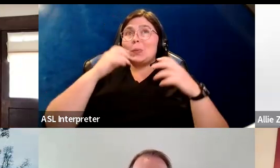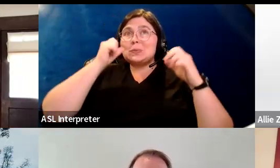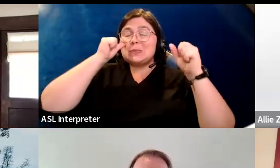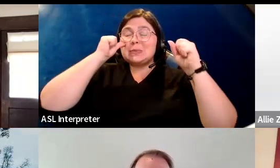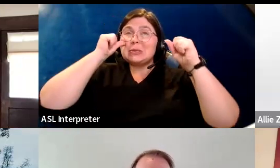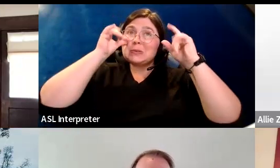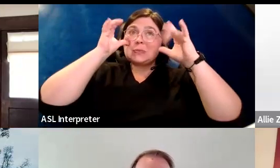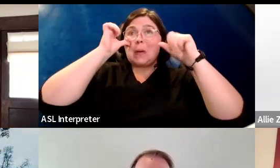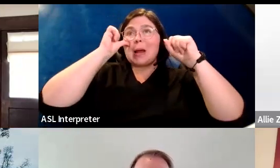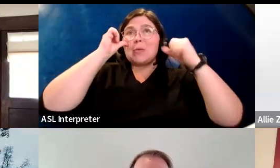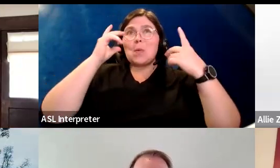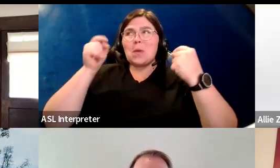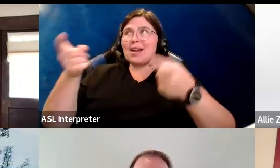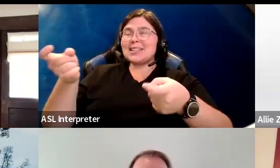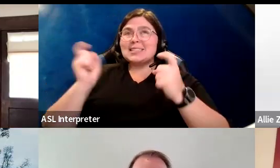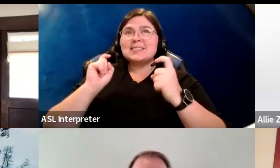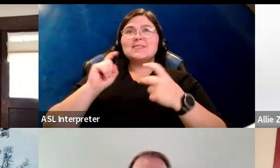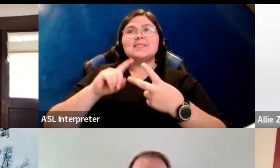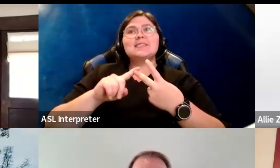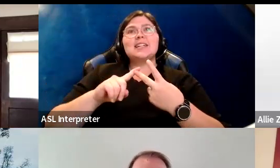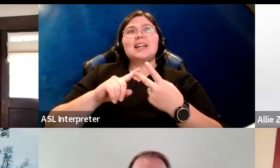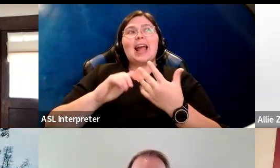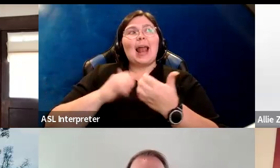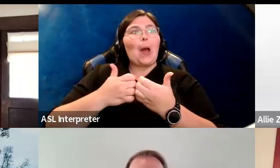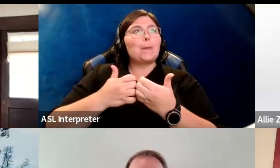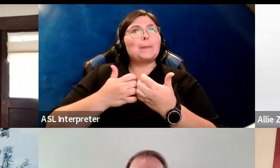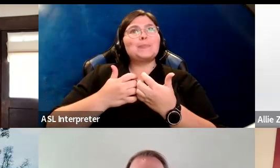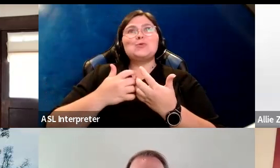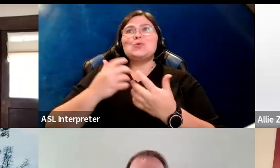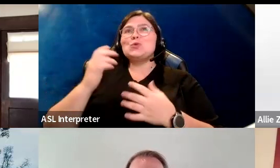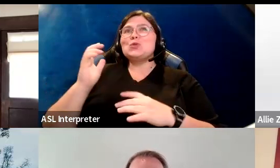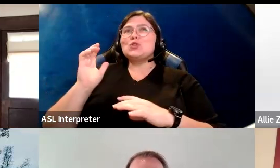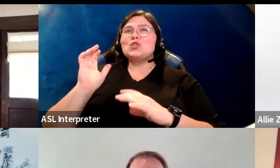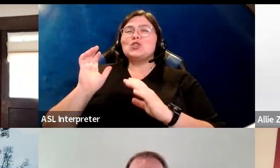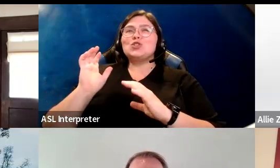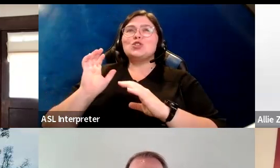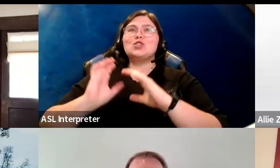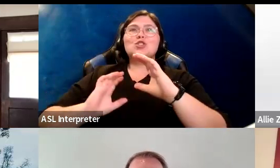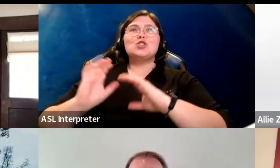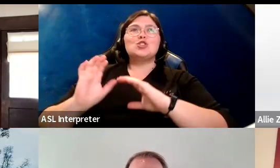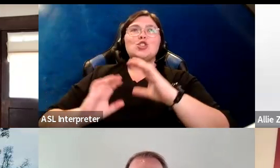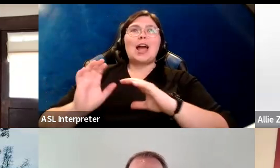it has given us and how the ChatGPT and other AI chatbots